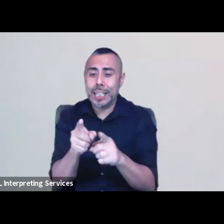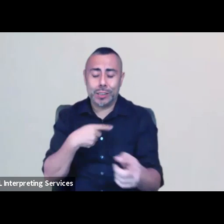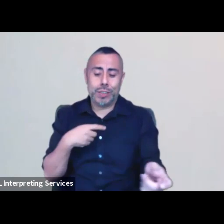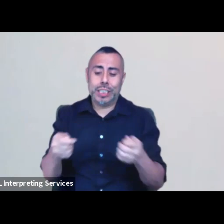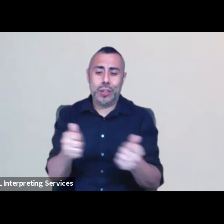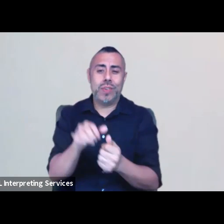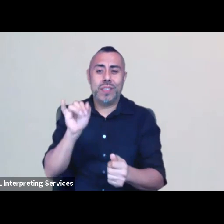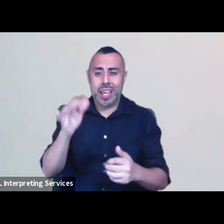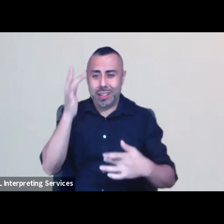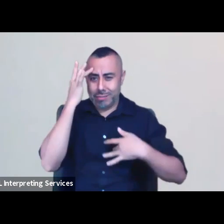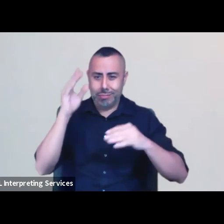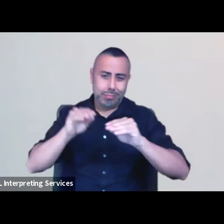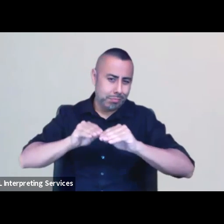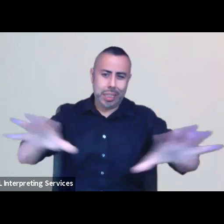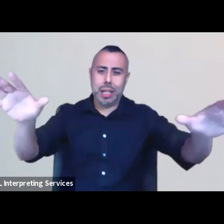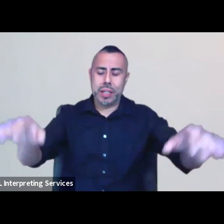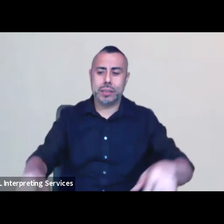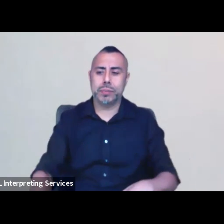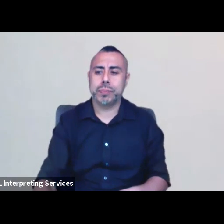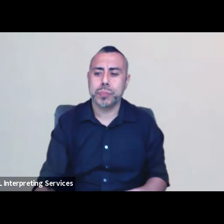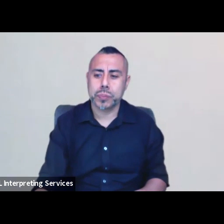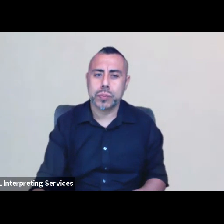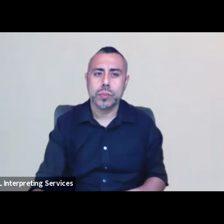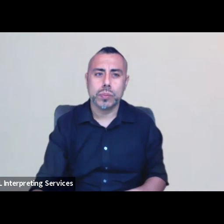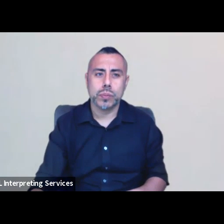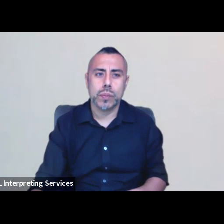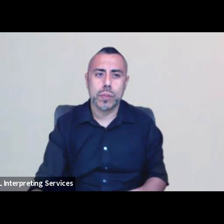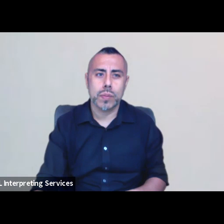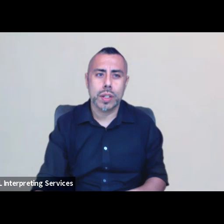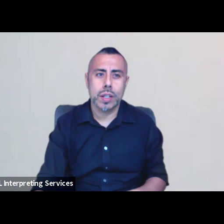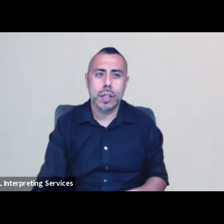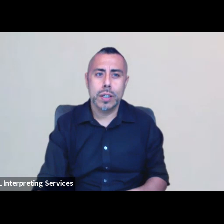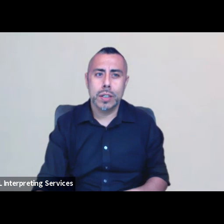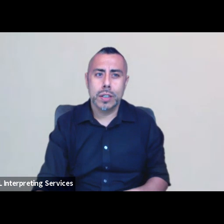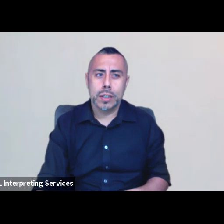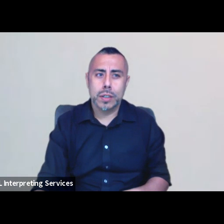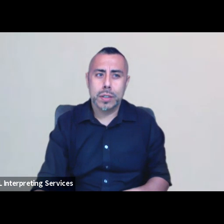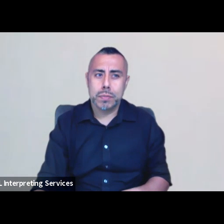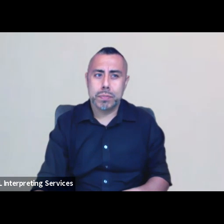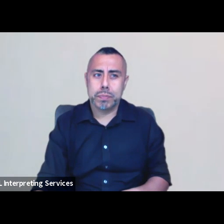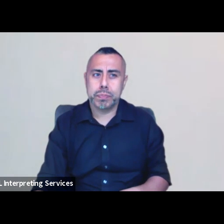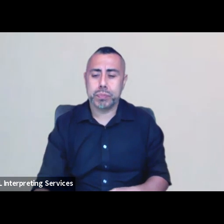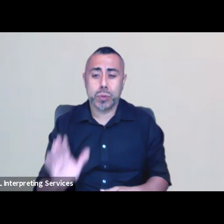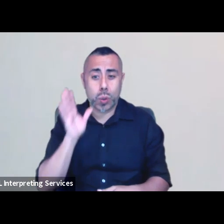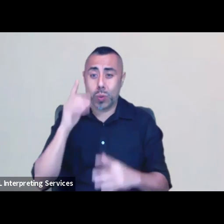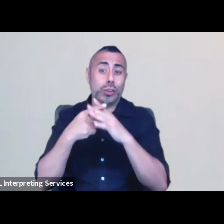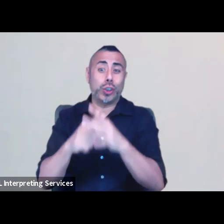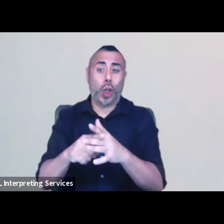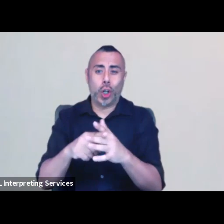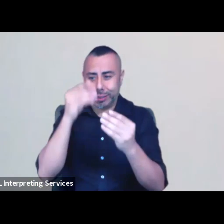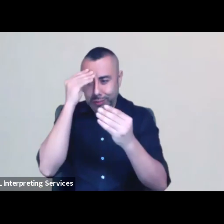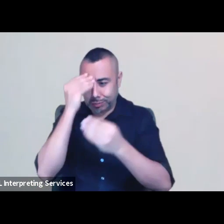I wanna start by saying, you are not alone. Many of us feel embarrassed